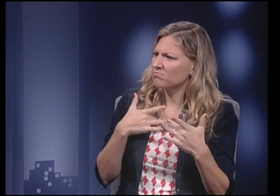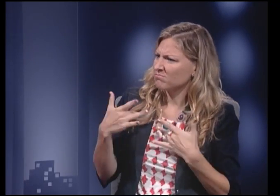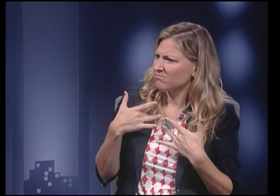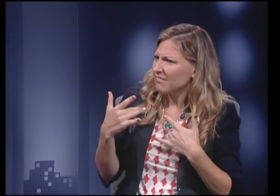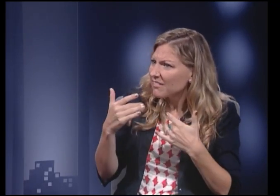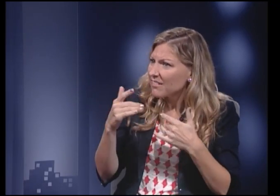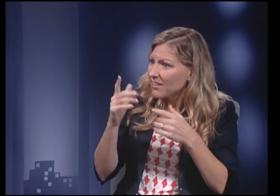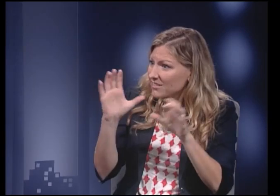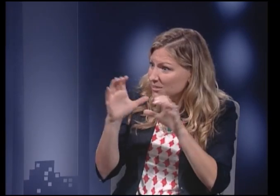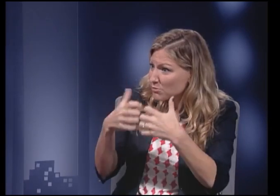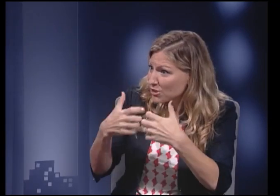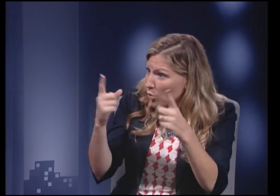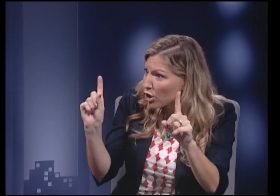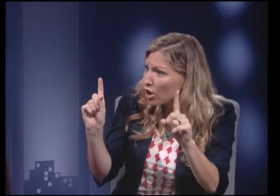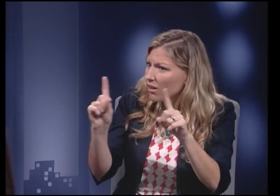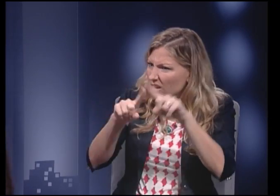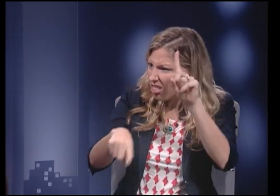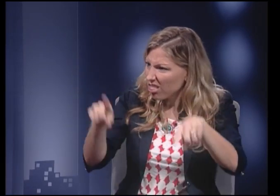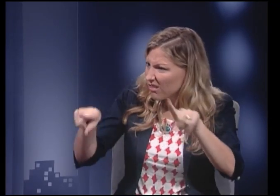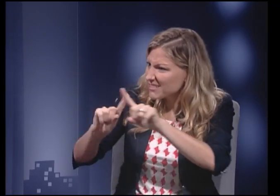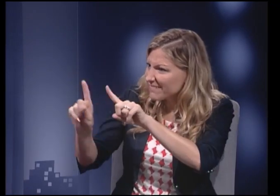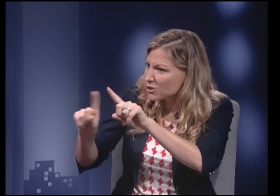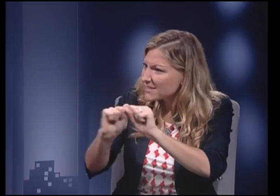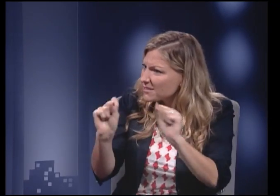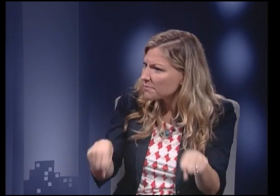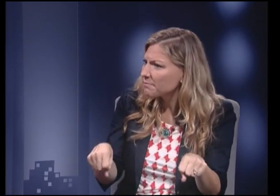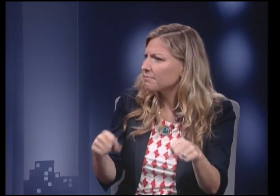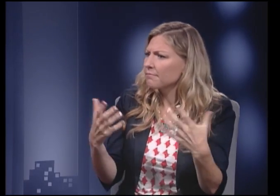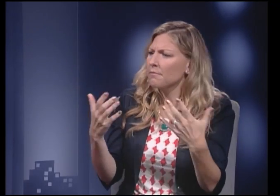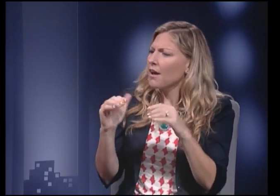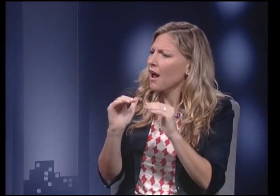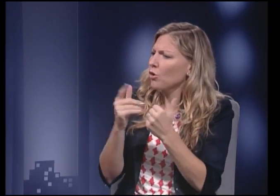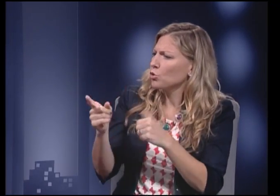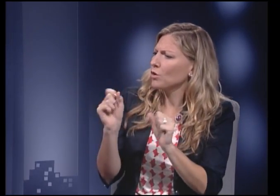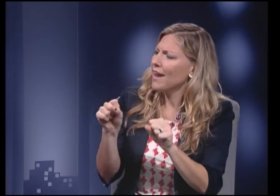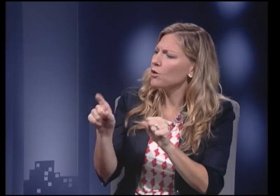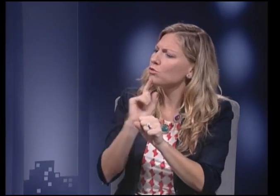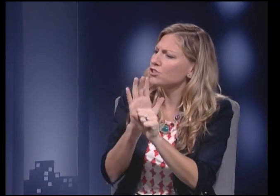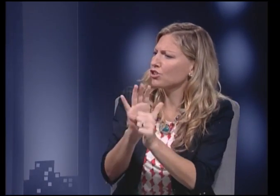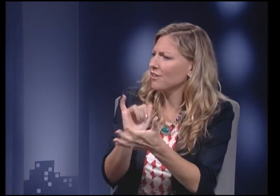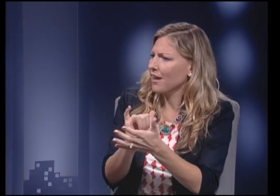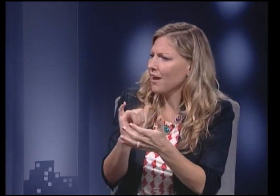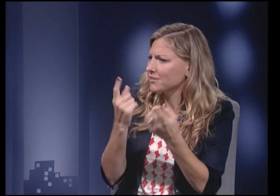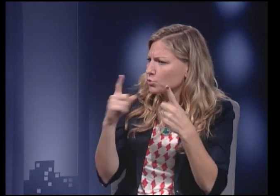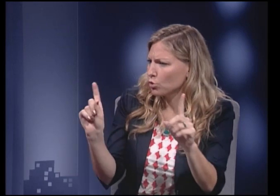in the public a little concerned about the machine and the, you know, the validity of the machine itself.